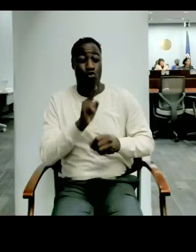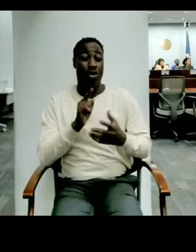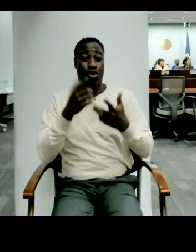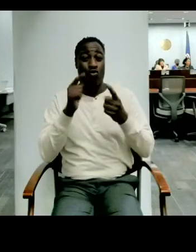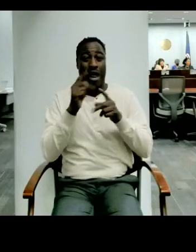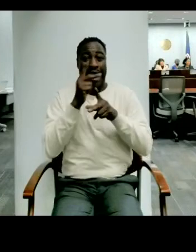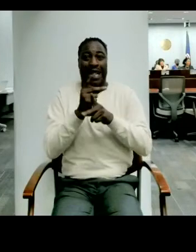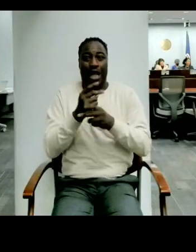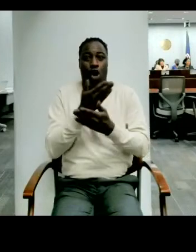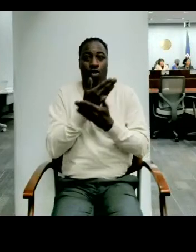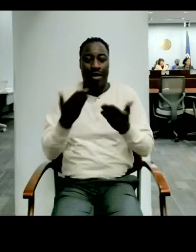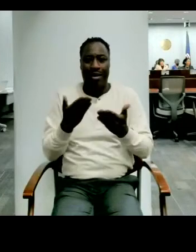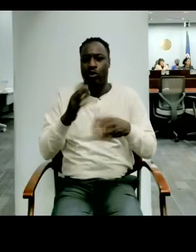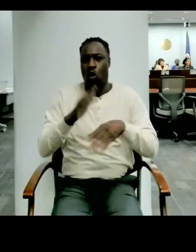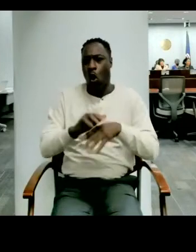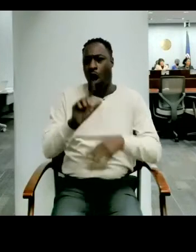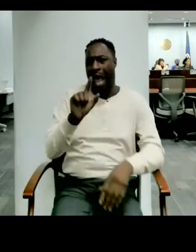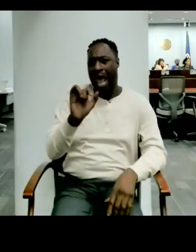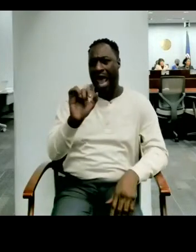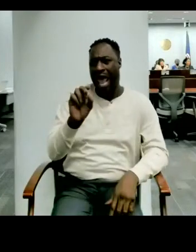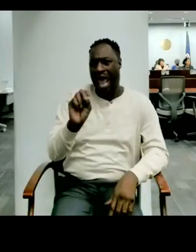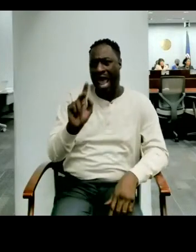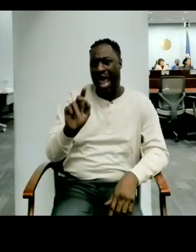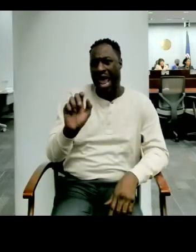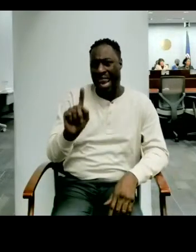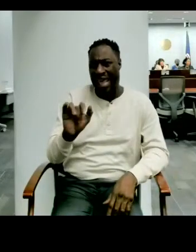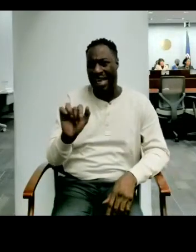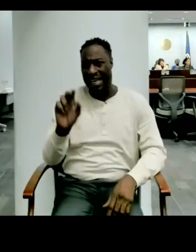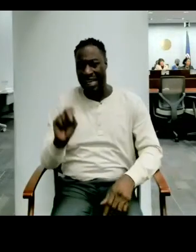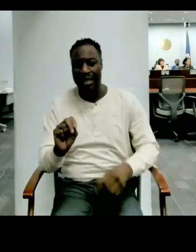on LinkedIn with these articles. You are where people are reading and looking for information